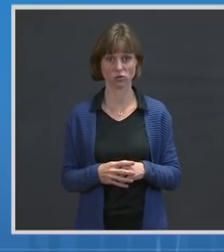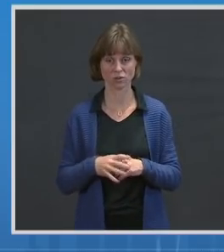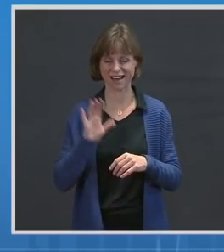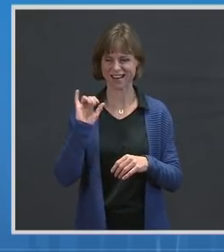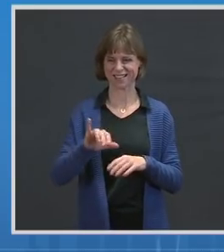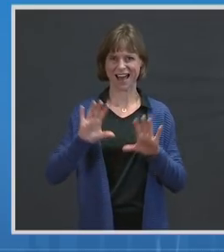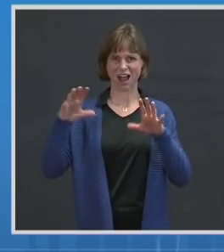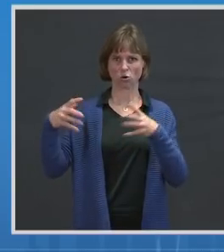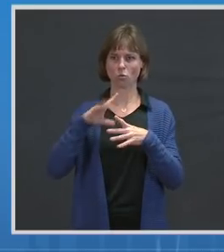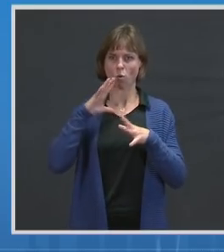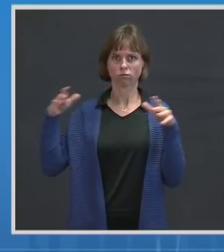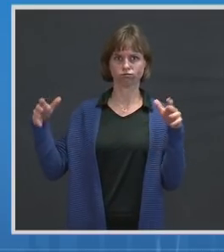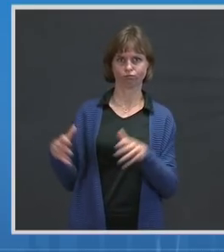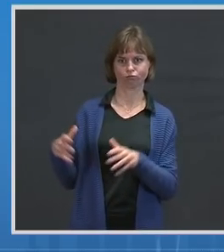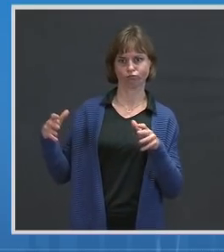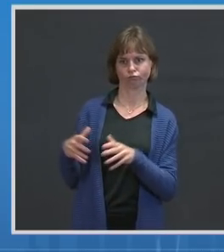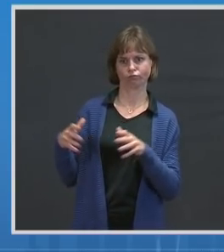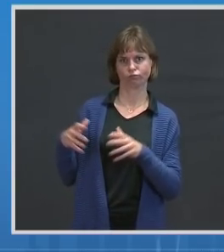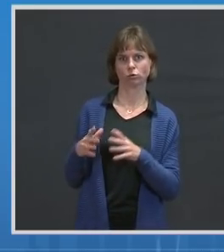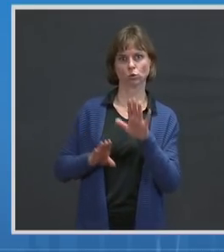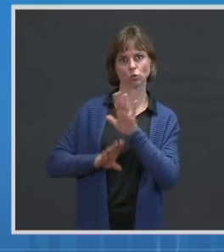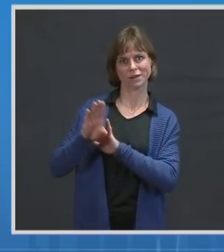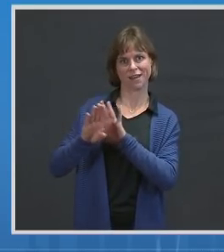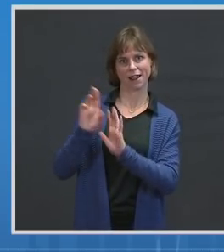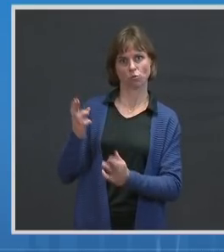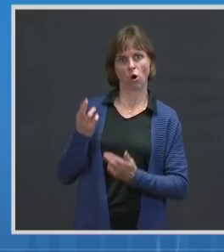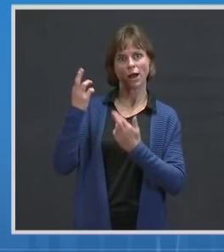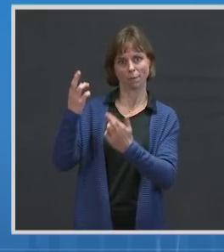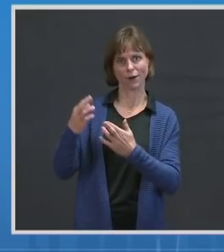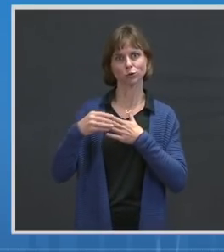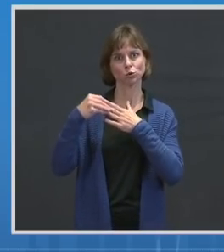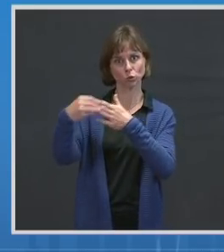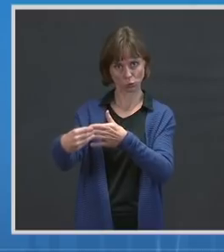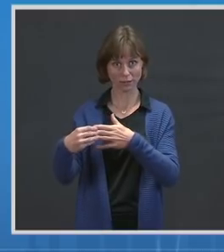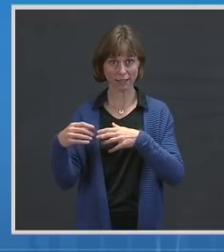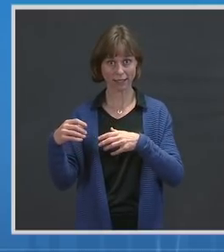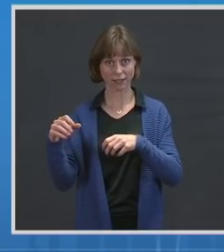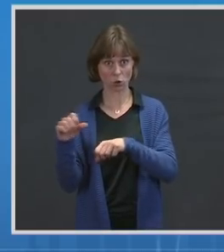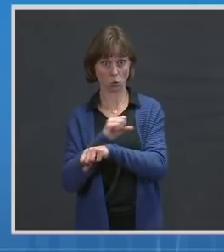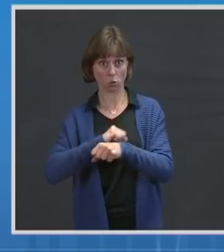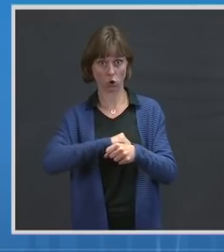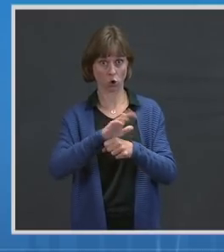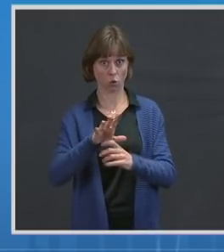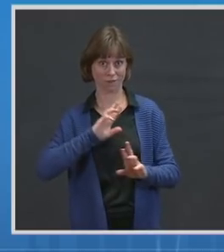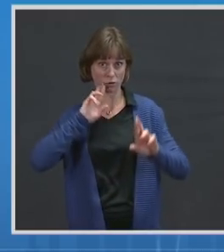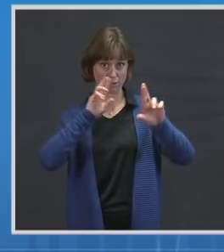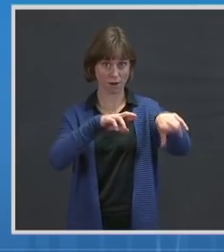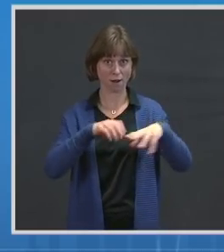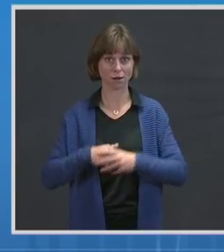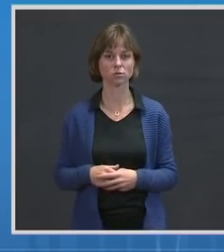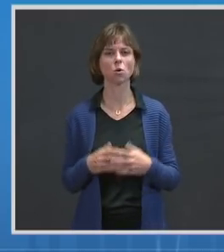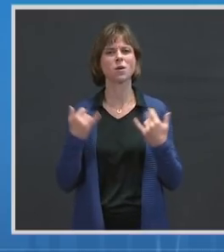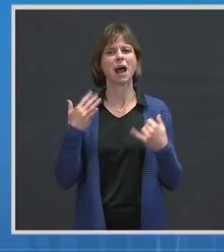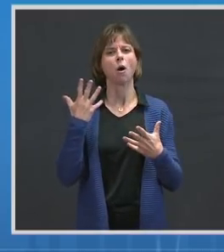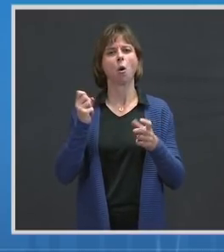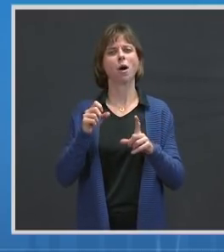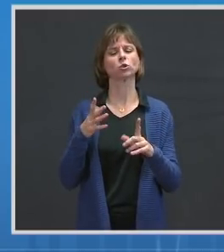to inform the work. So today, just very briefly, I wanted to zoom out a little bit and, just at a high level,